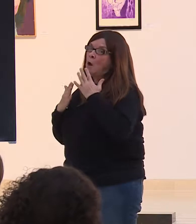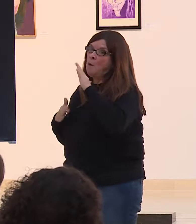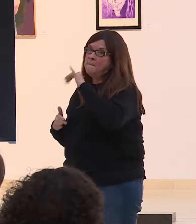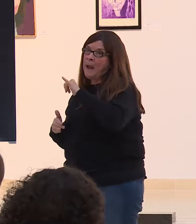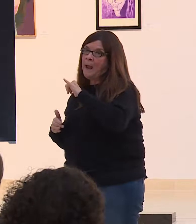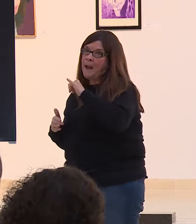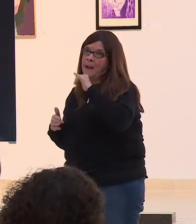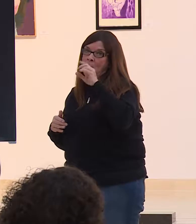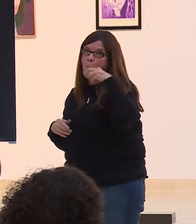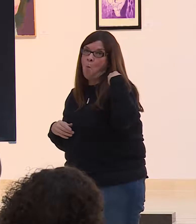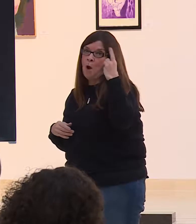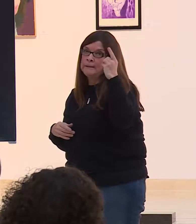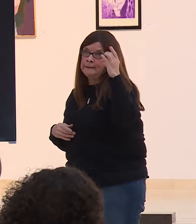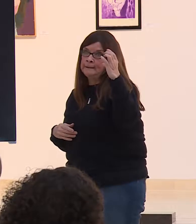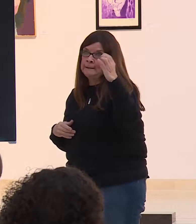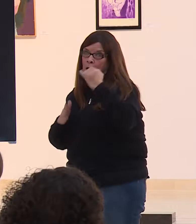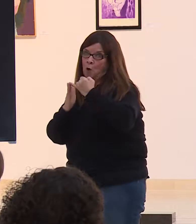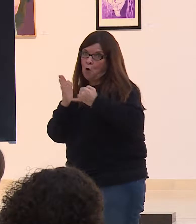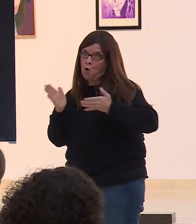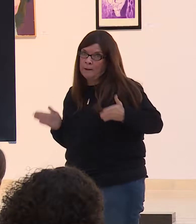Here is my source of inspiration.